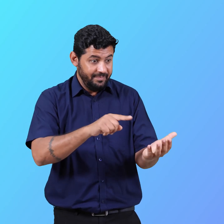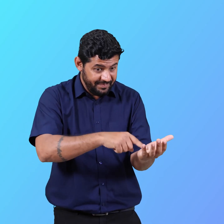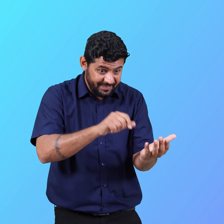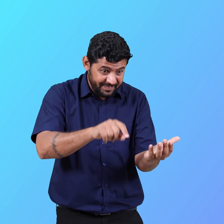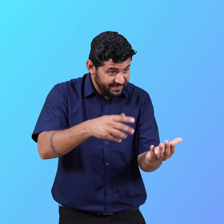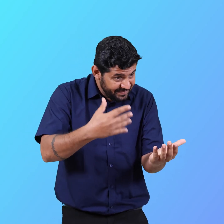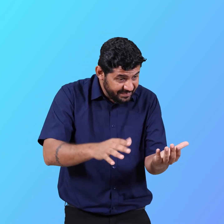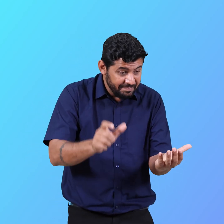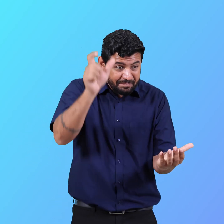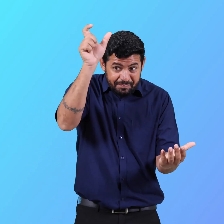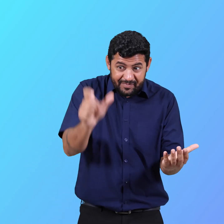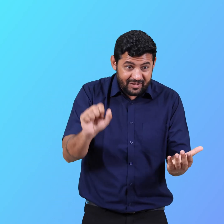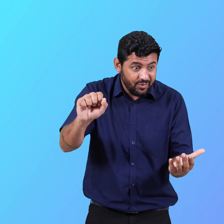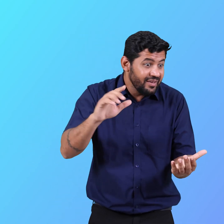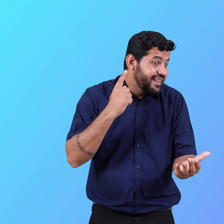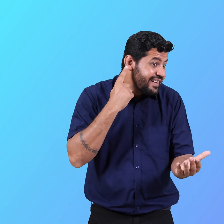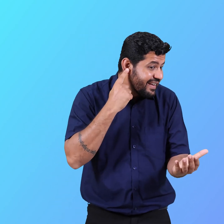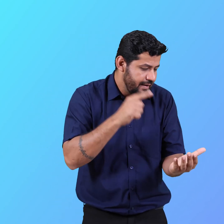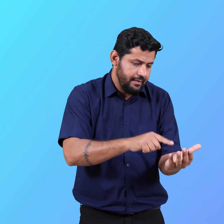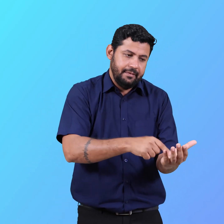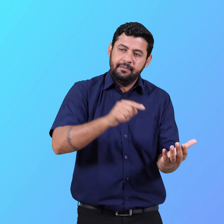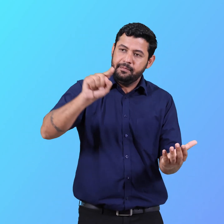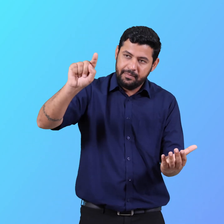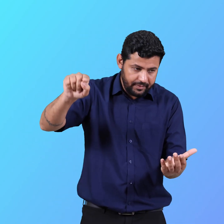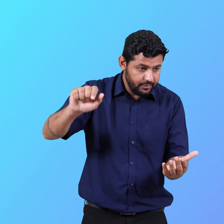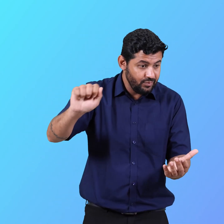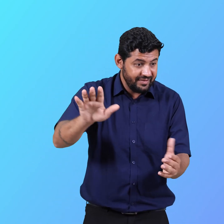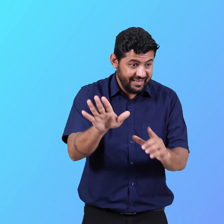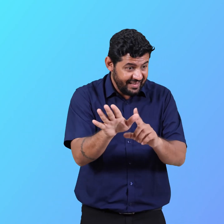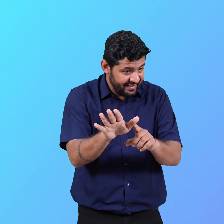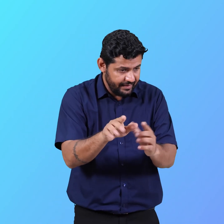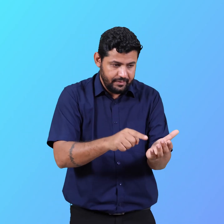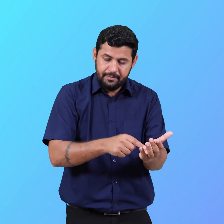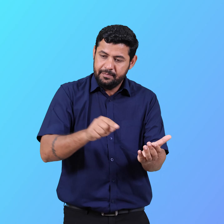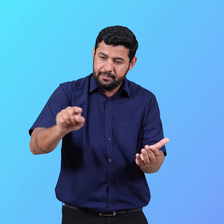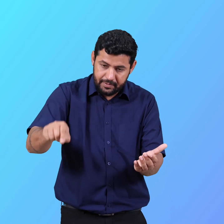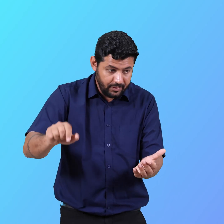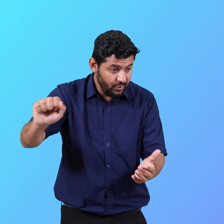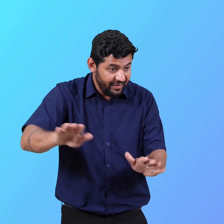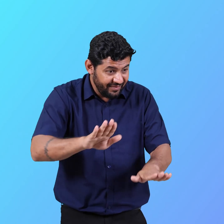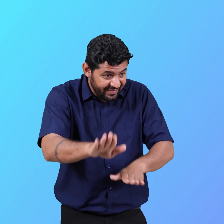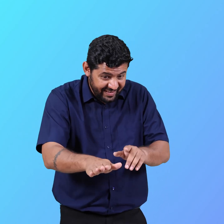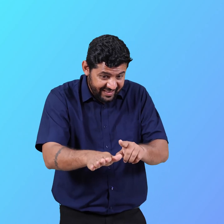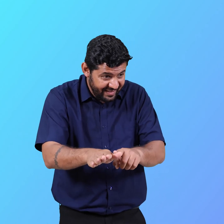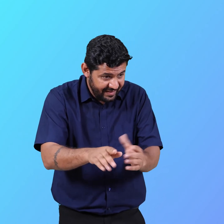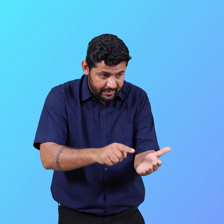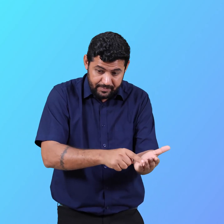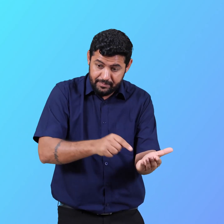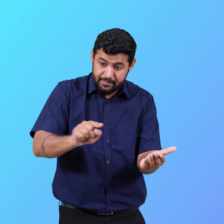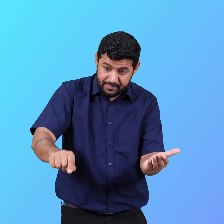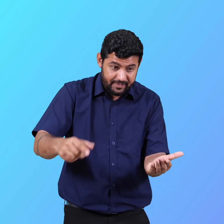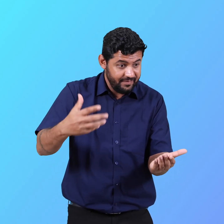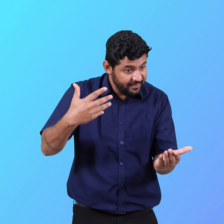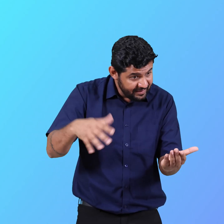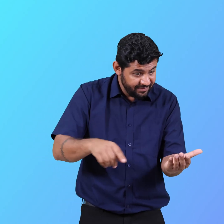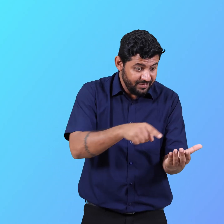Then he will put some of the oil that is in his palm on the person to be made clean. He will put that oil on the same places he put the blood of the guilt offering. The priest will put some of the oil on the tip of the person’s right ear, on the thumb of the right hand and on the big toe of the person’s right foot.